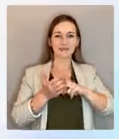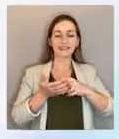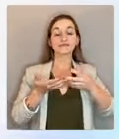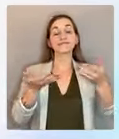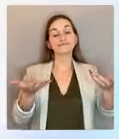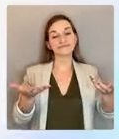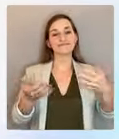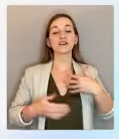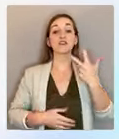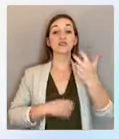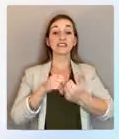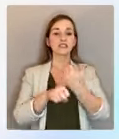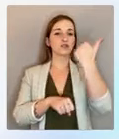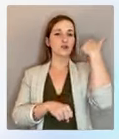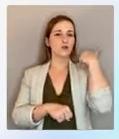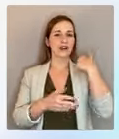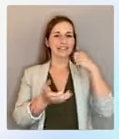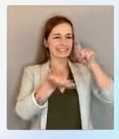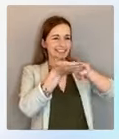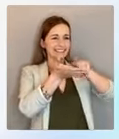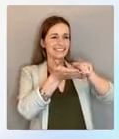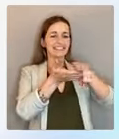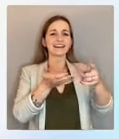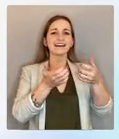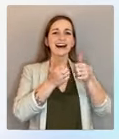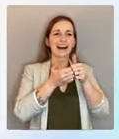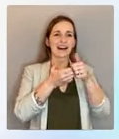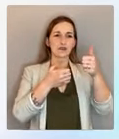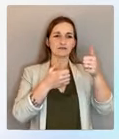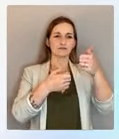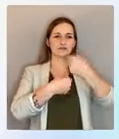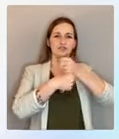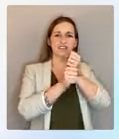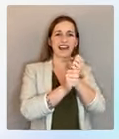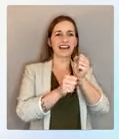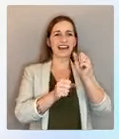Well, three years ago, I wanted to look at what it would take to create a virtual sport